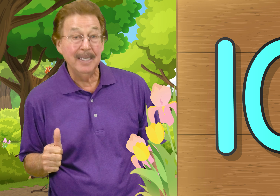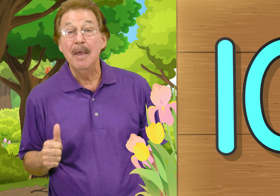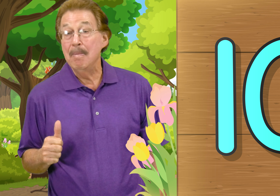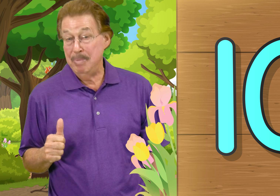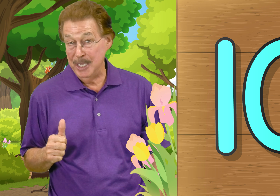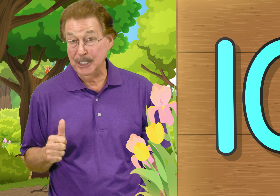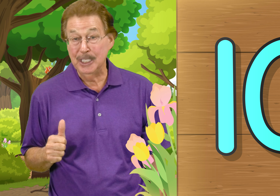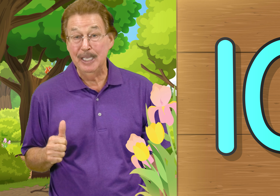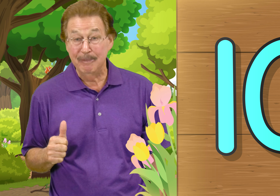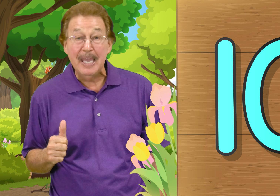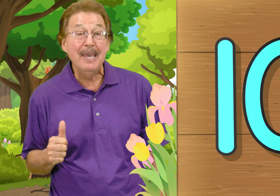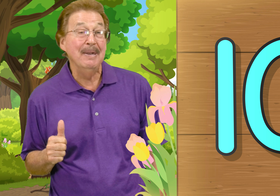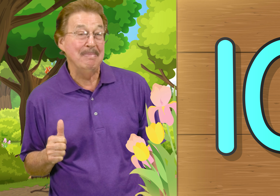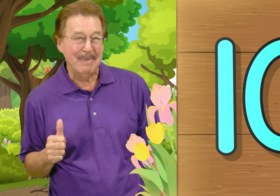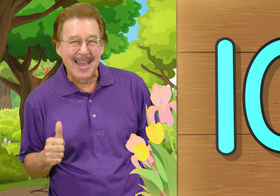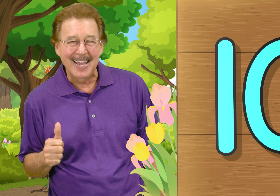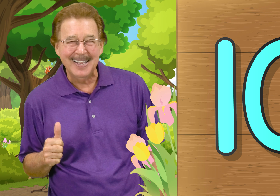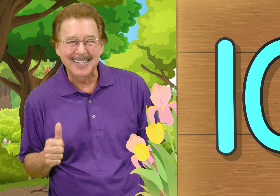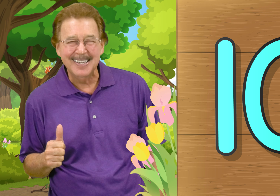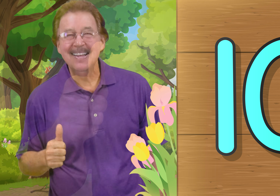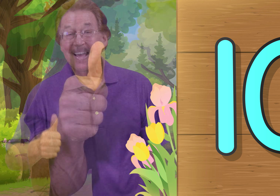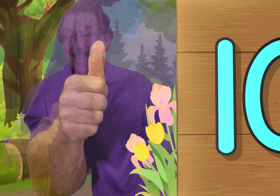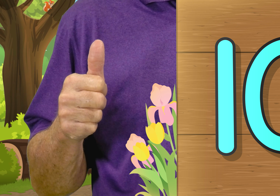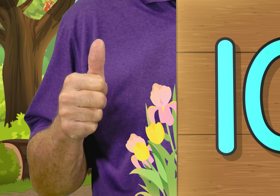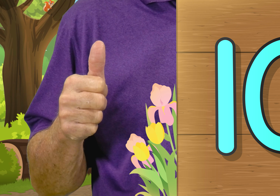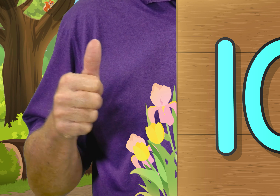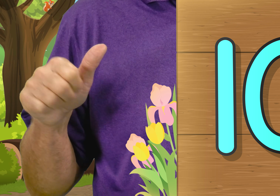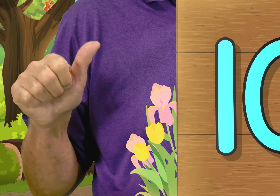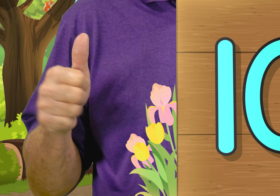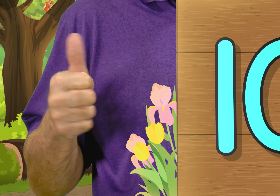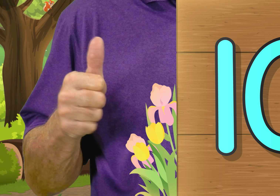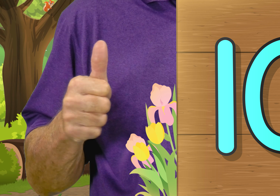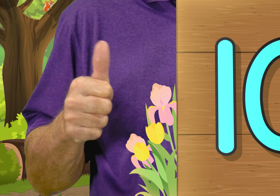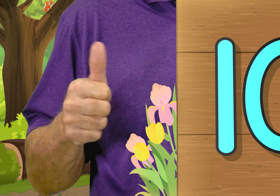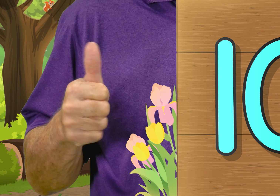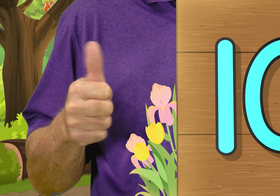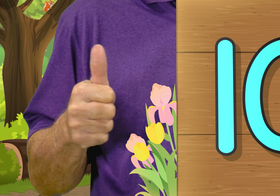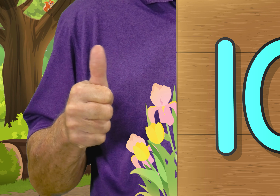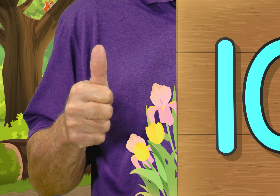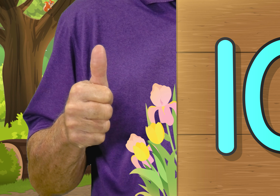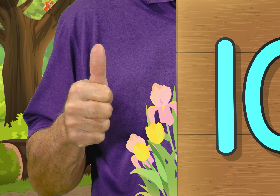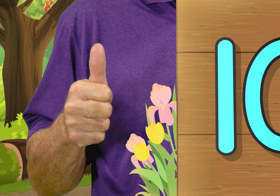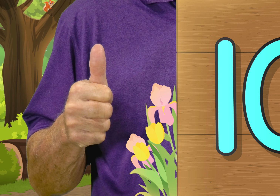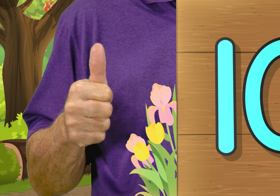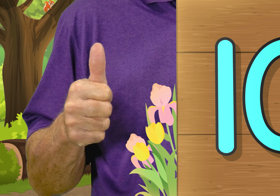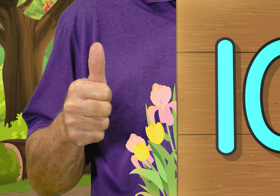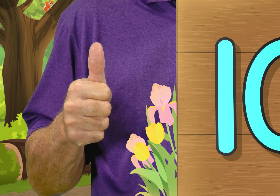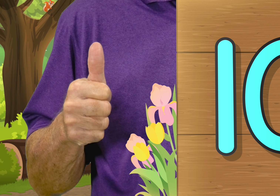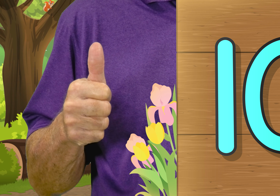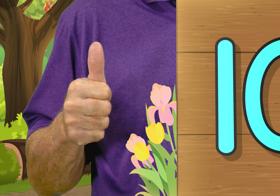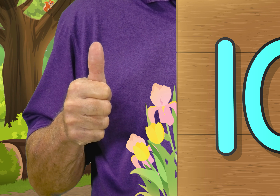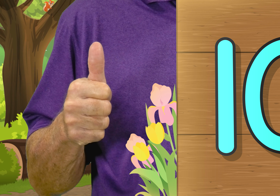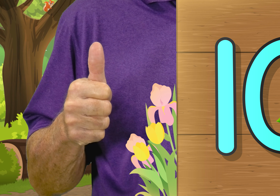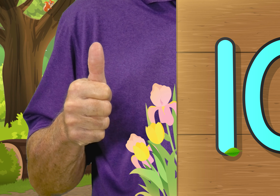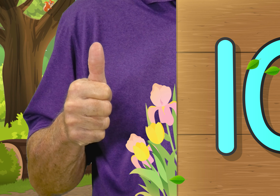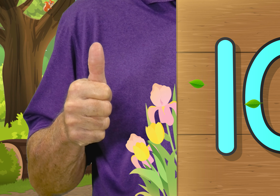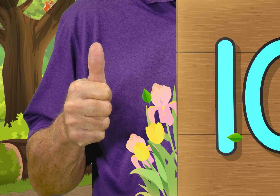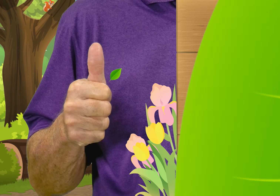Pigs live in a pen This is how you sign it Pigs live in a pen